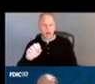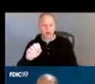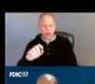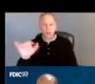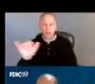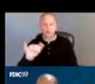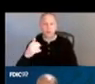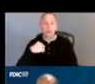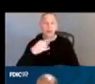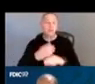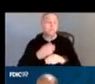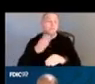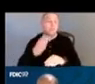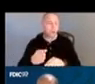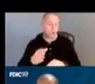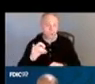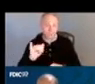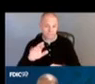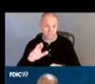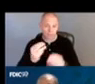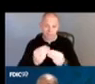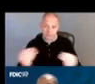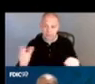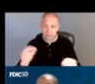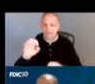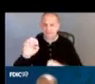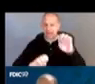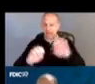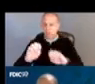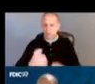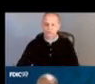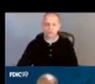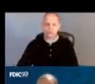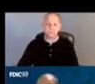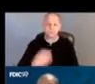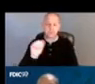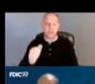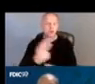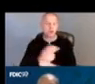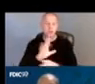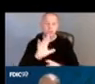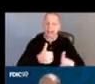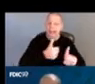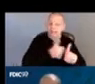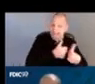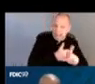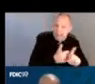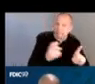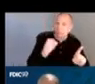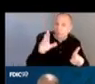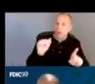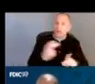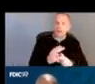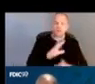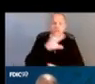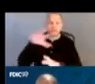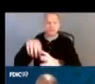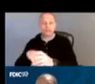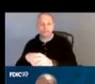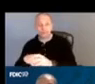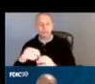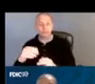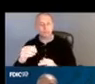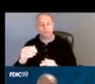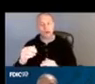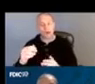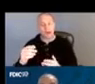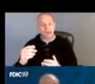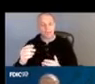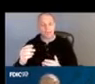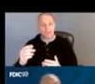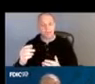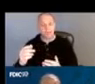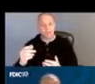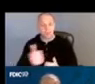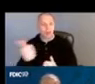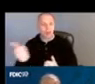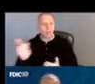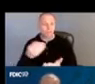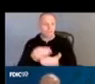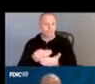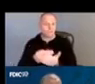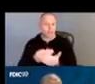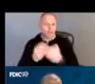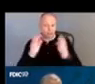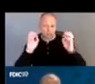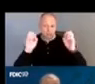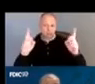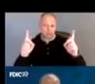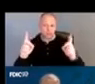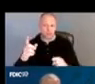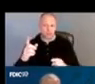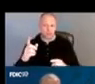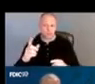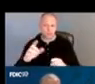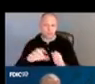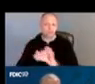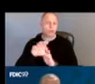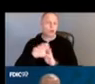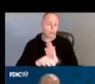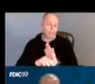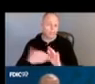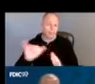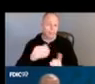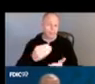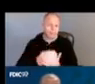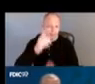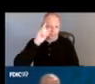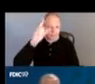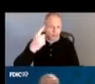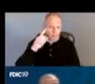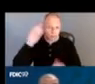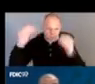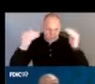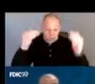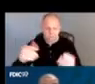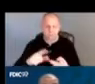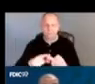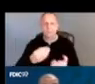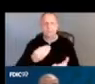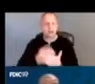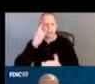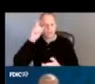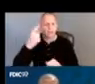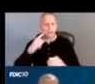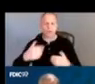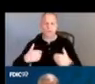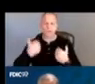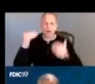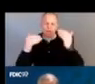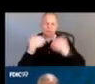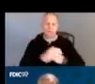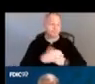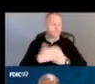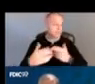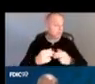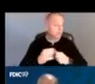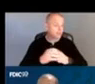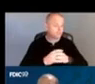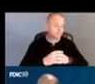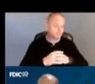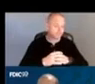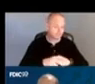materials and including part of the other financial education. We have Money Smart for